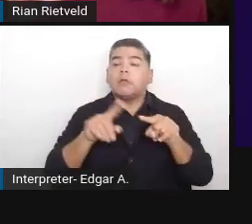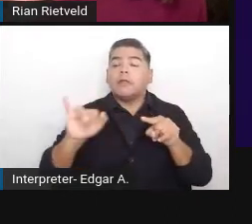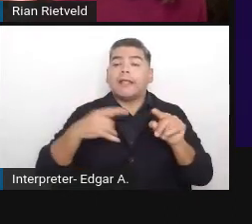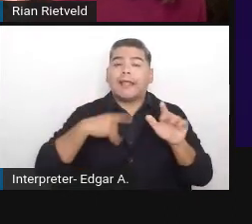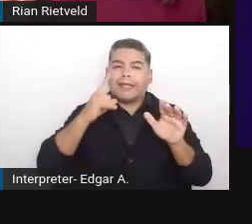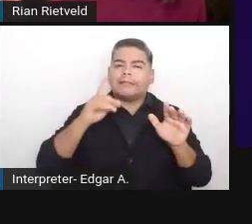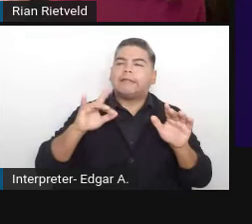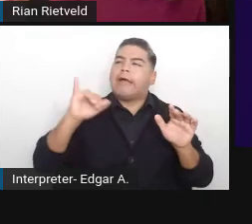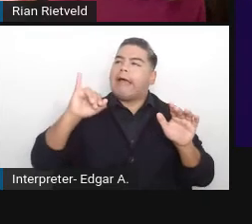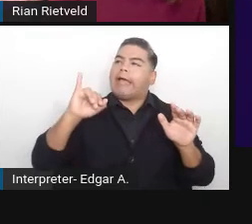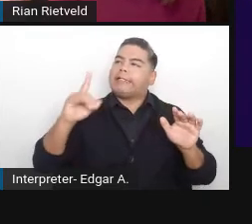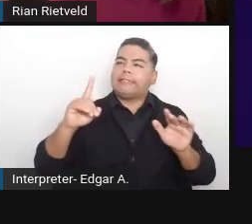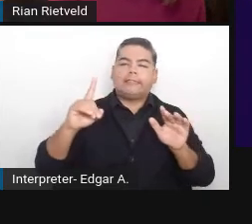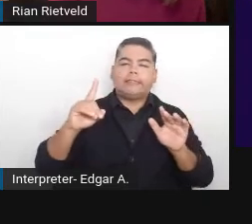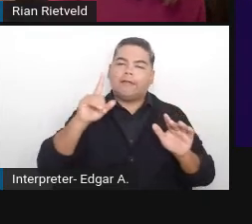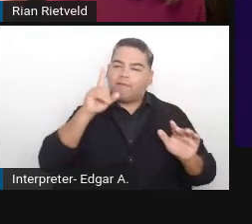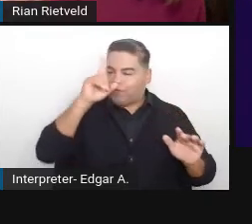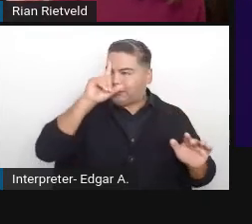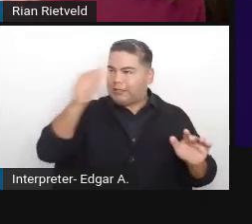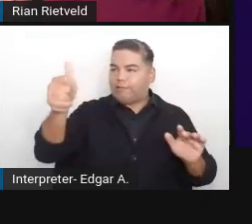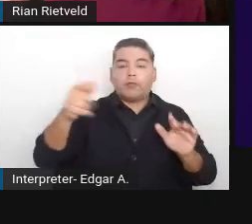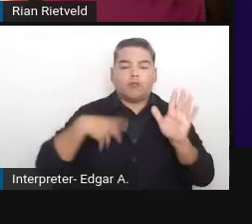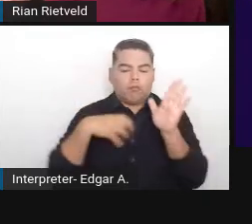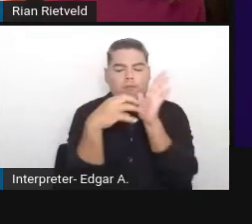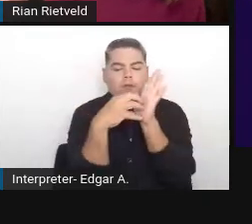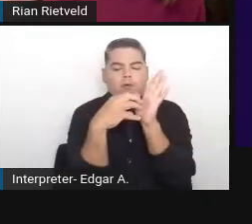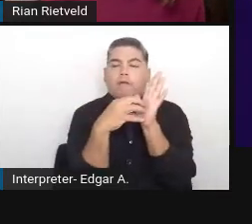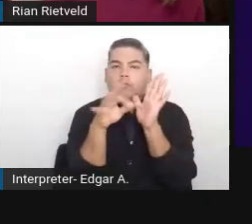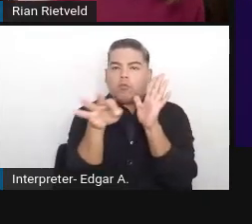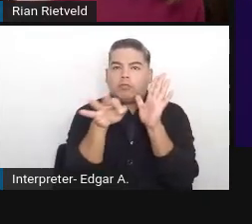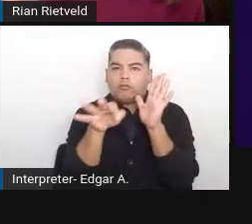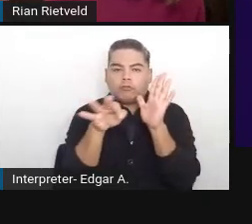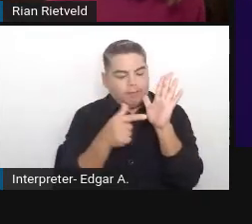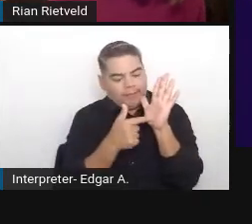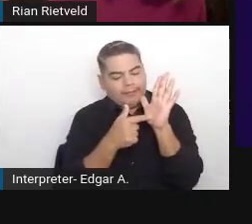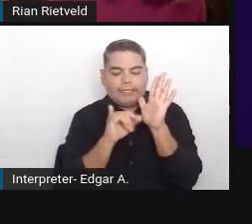The paragraph you want to describe has an ID and with the input,